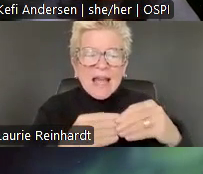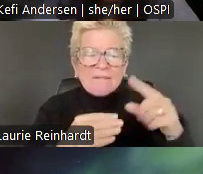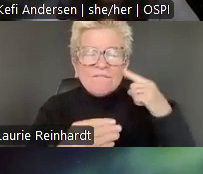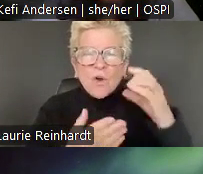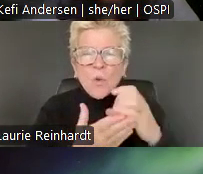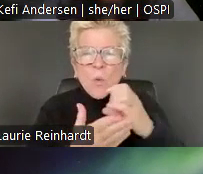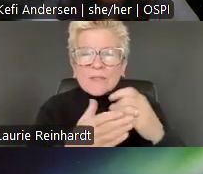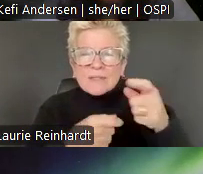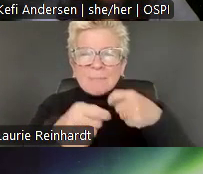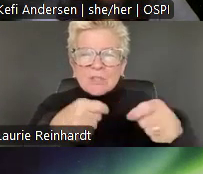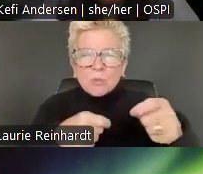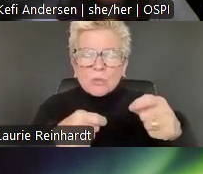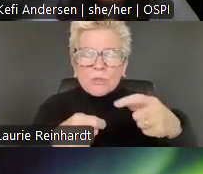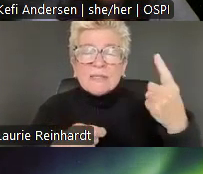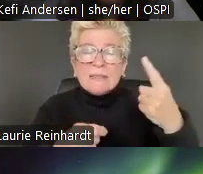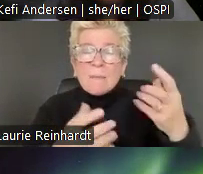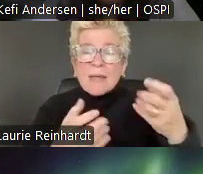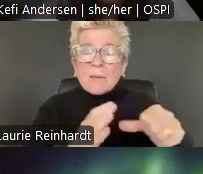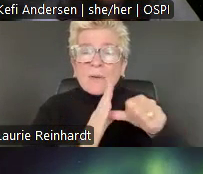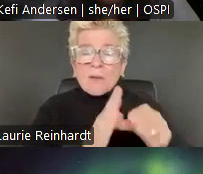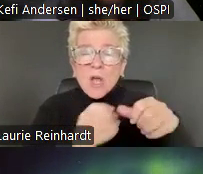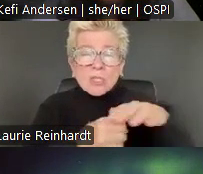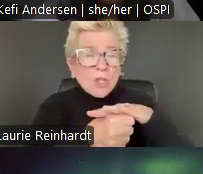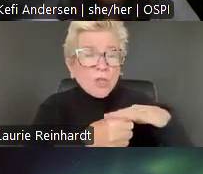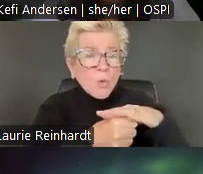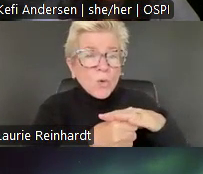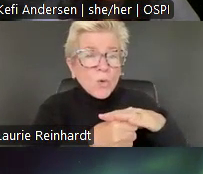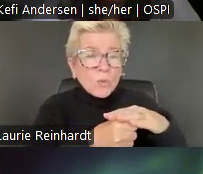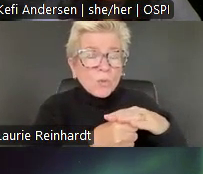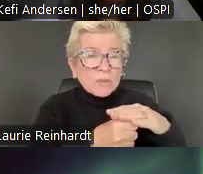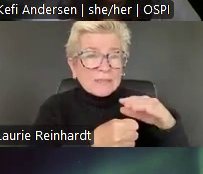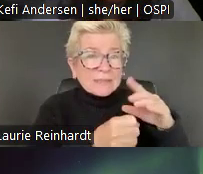that I wanted to highlight is basically local decision or like local districts